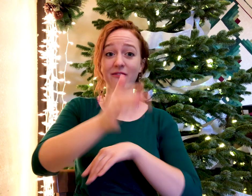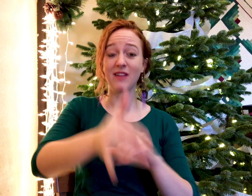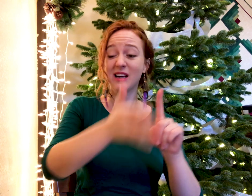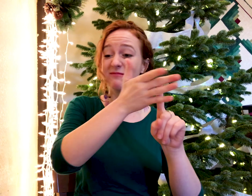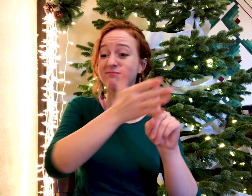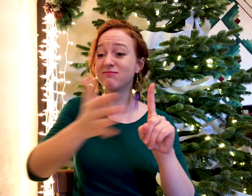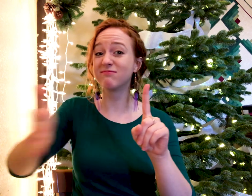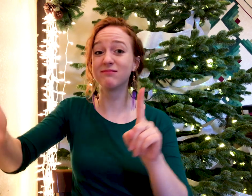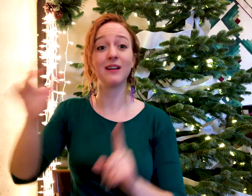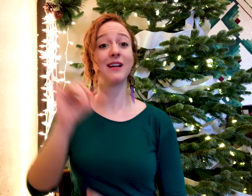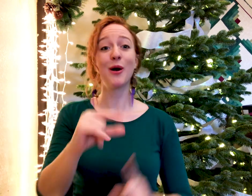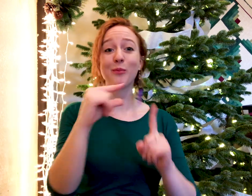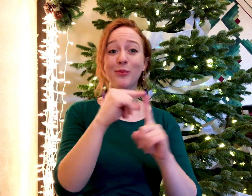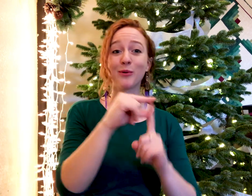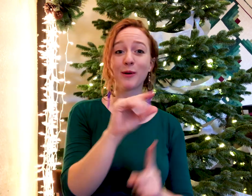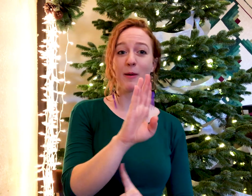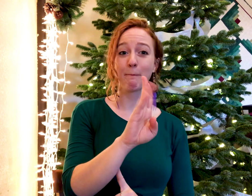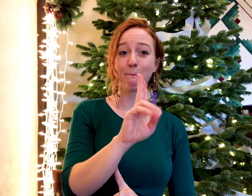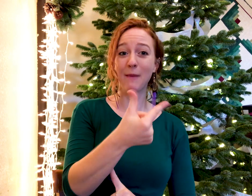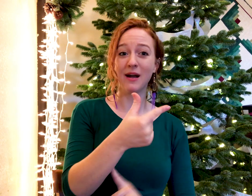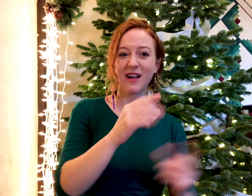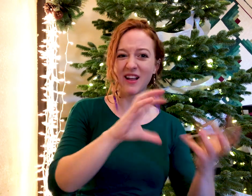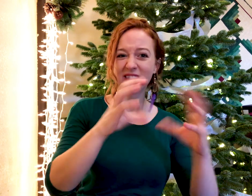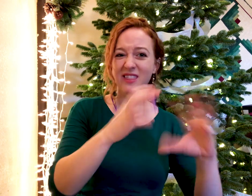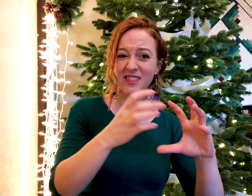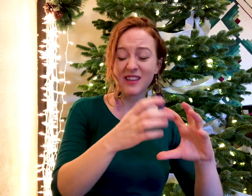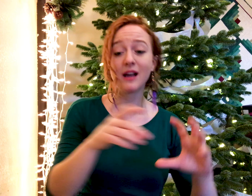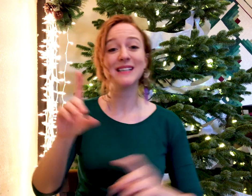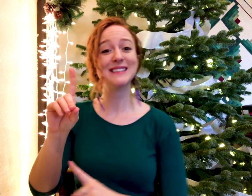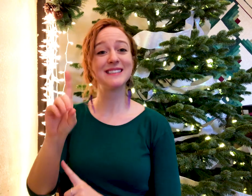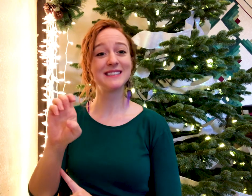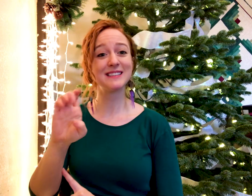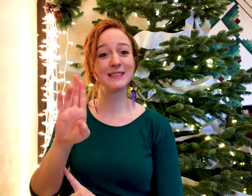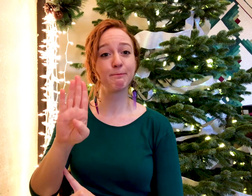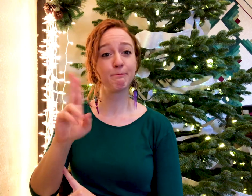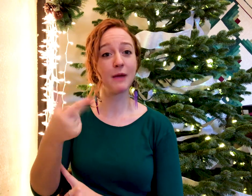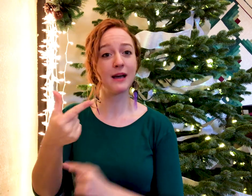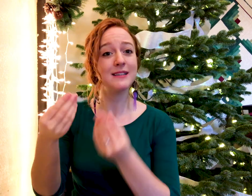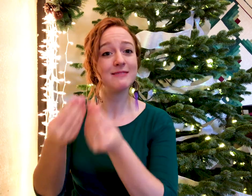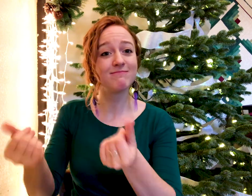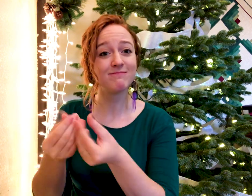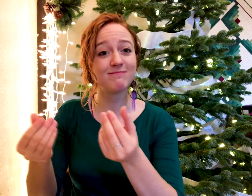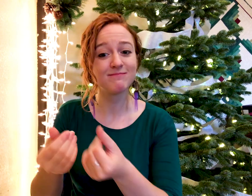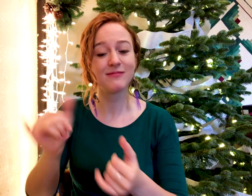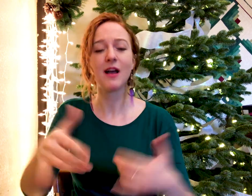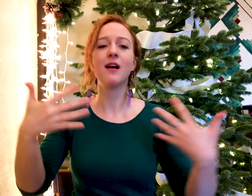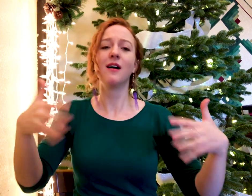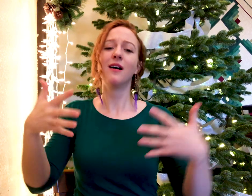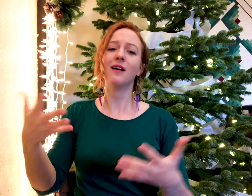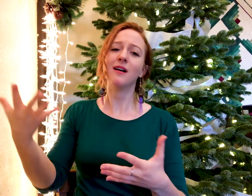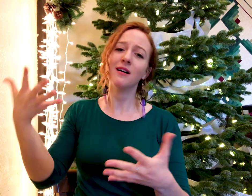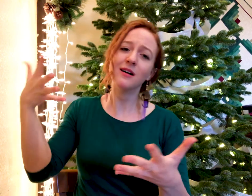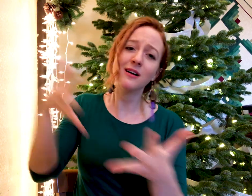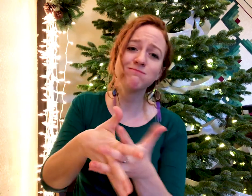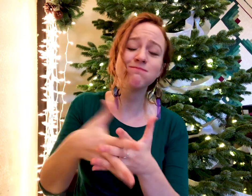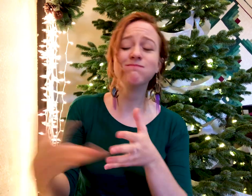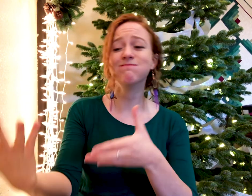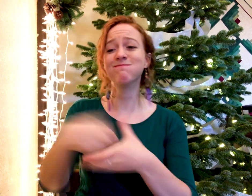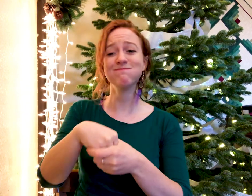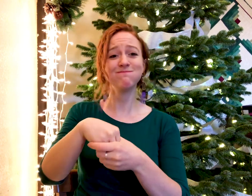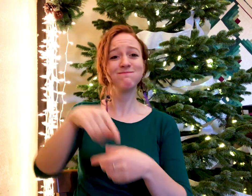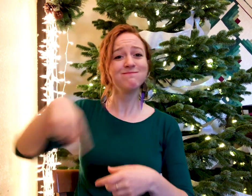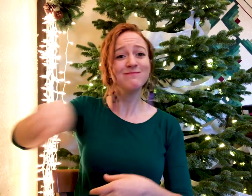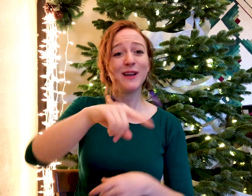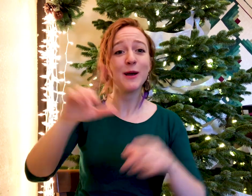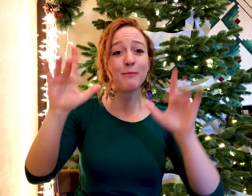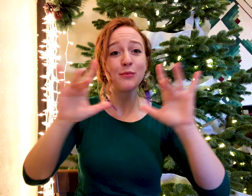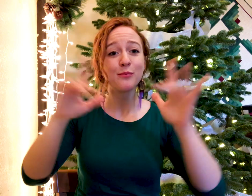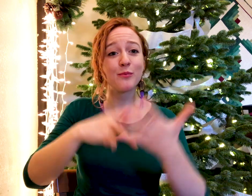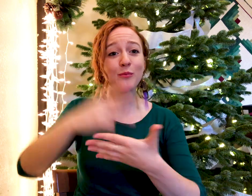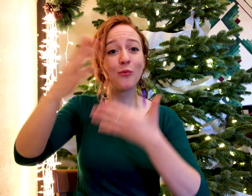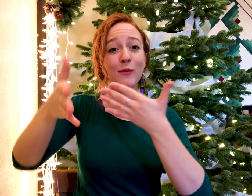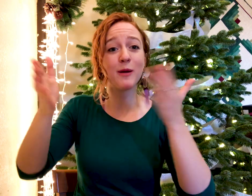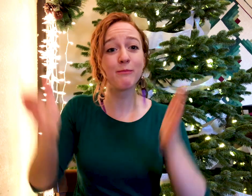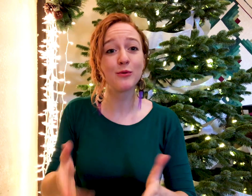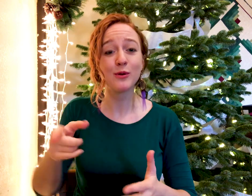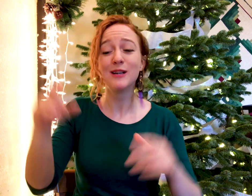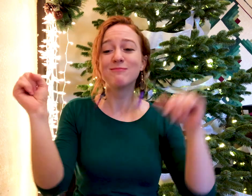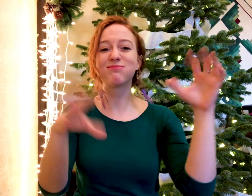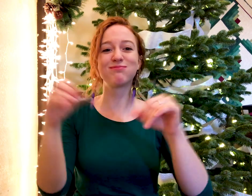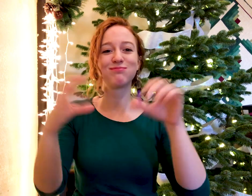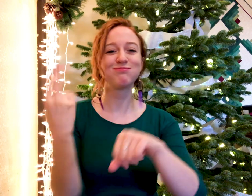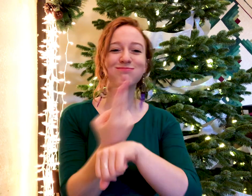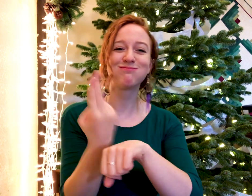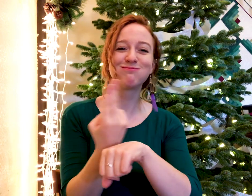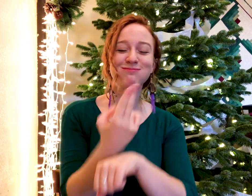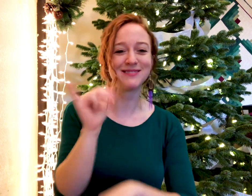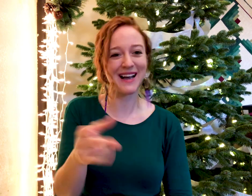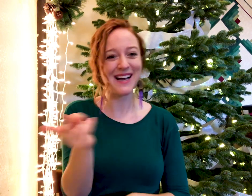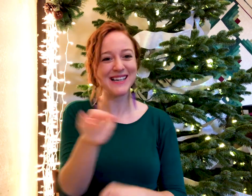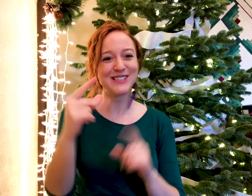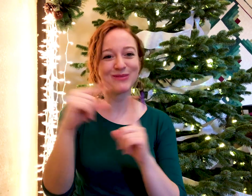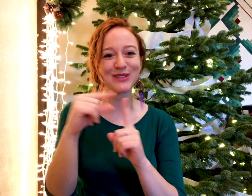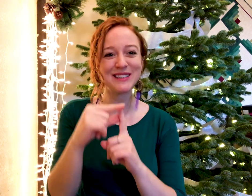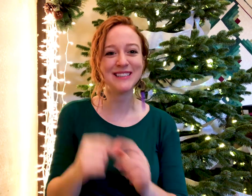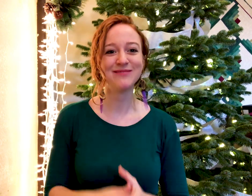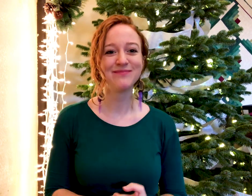After that, the words “bug” and “debug” became standard in the language of computer programmers!